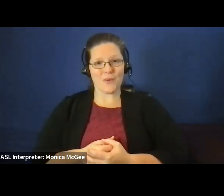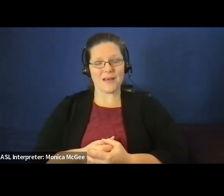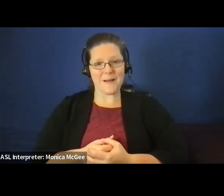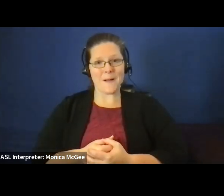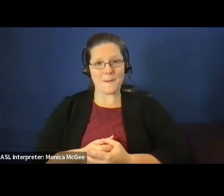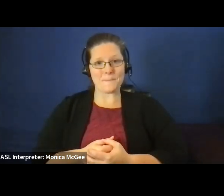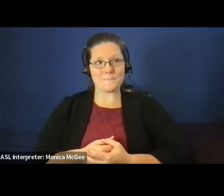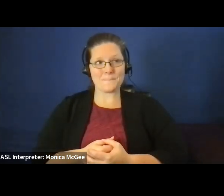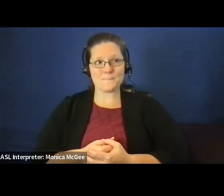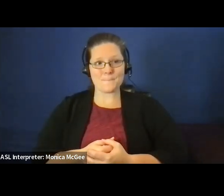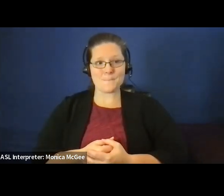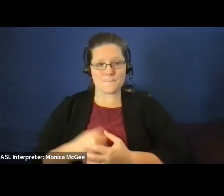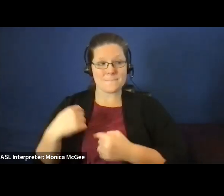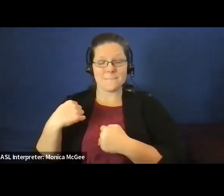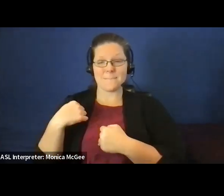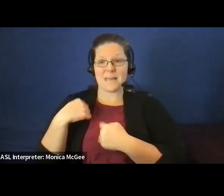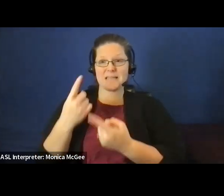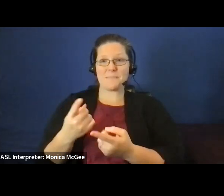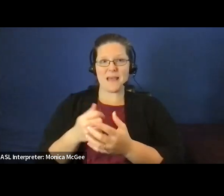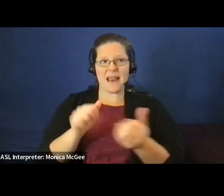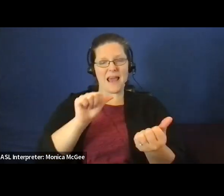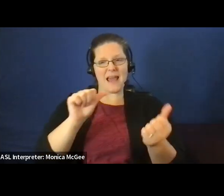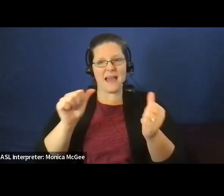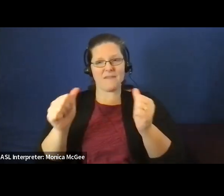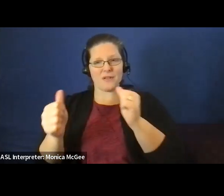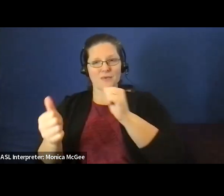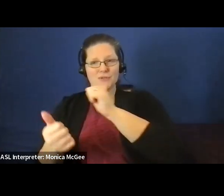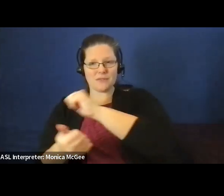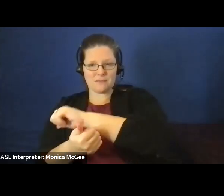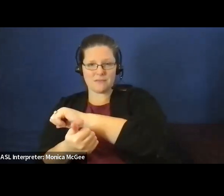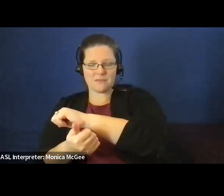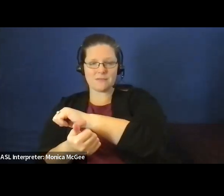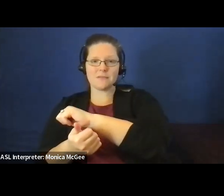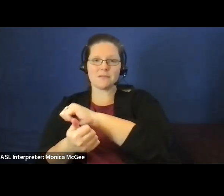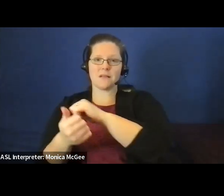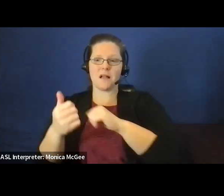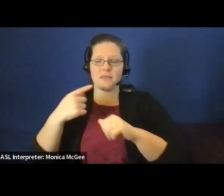accessible to all of our citizens in